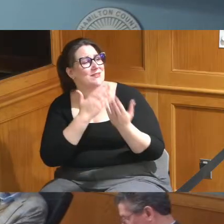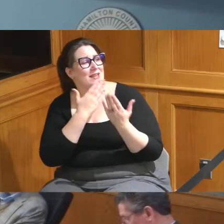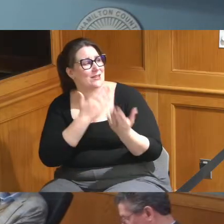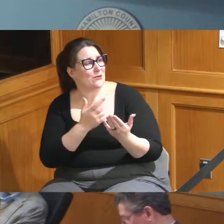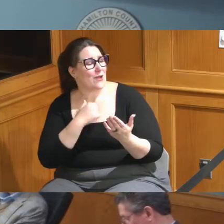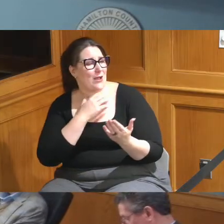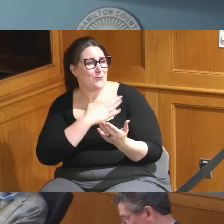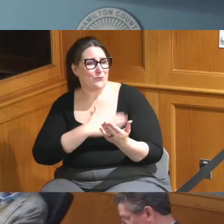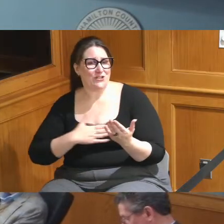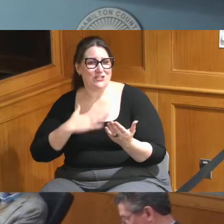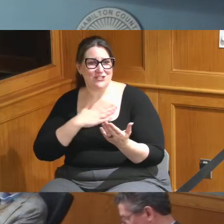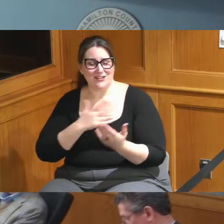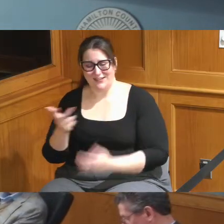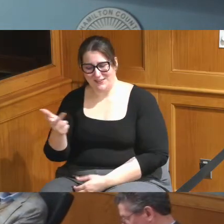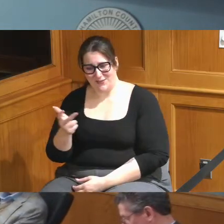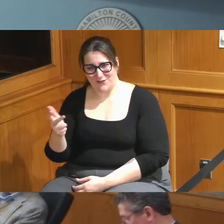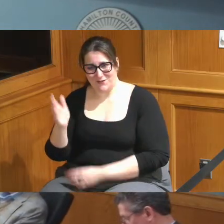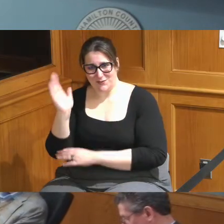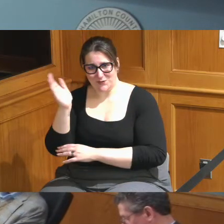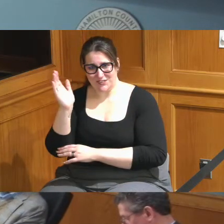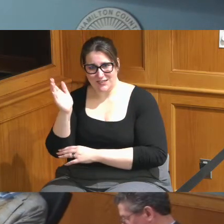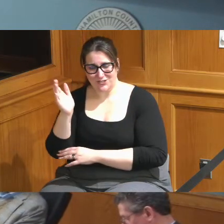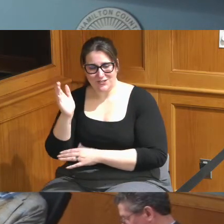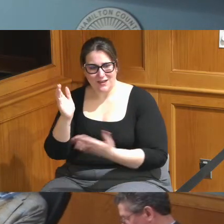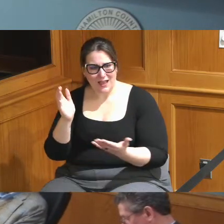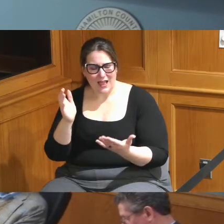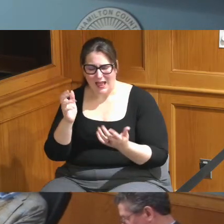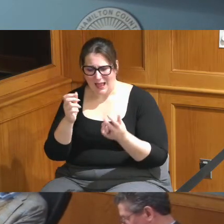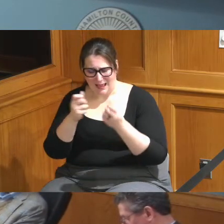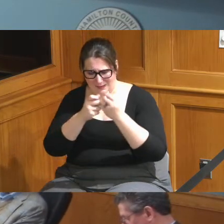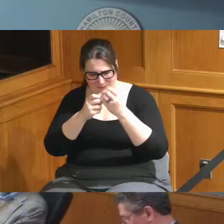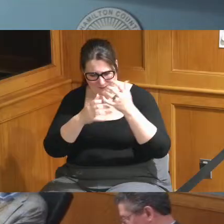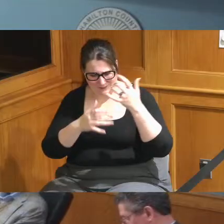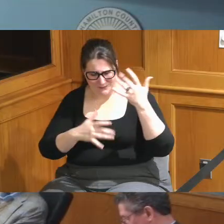presentation from all three of you. I have a bunch of questions. I'm not probably not going to ask